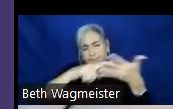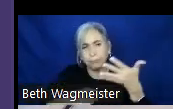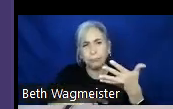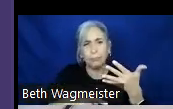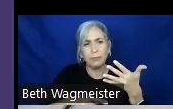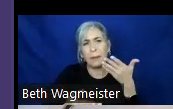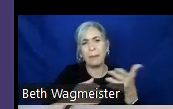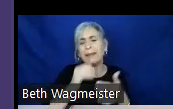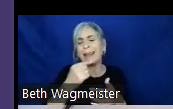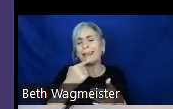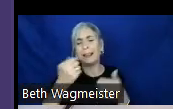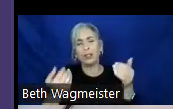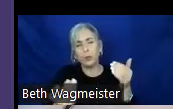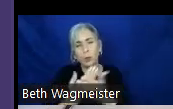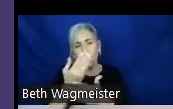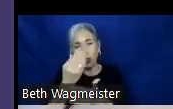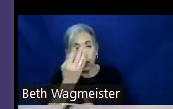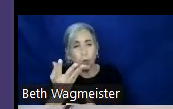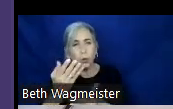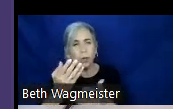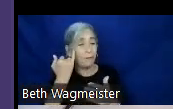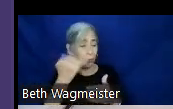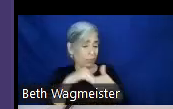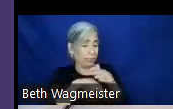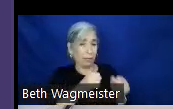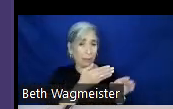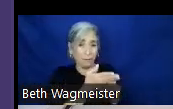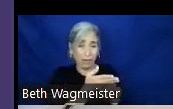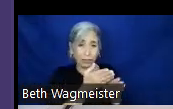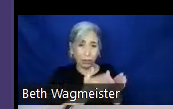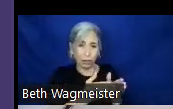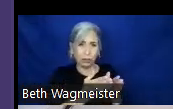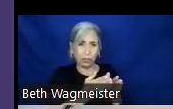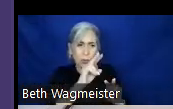you anything new as accessible representatives. These are what we're looking for in a website,